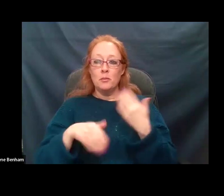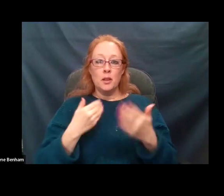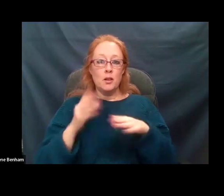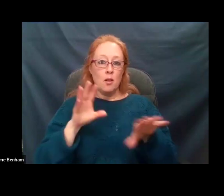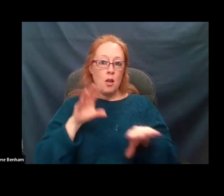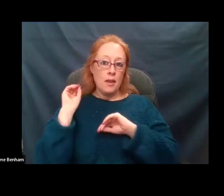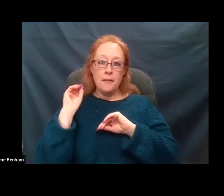So I think that wraps things up.